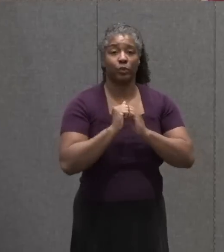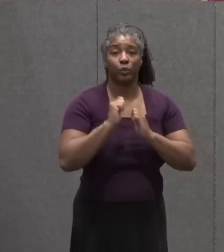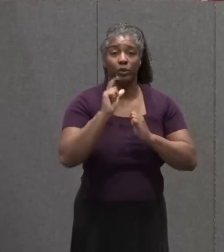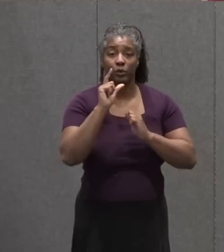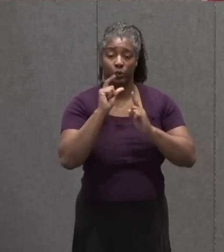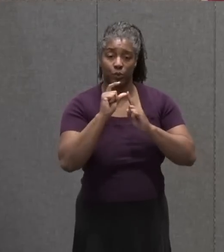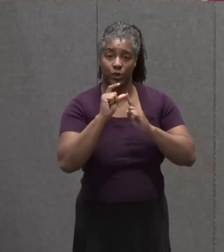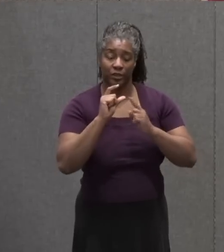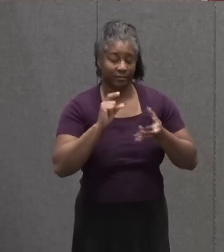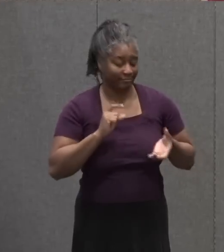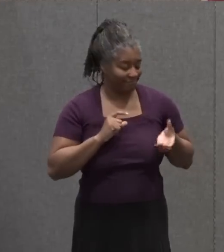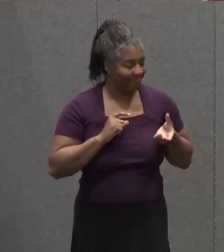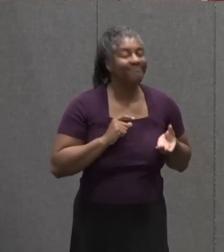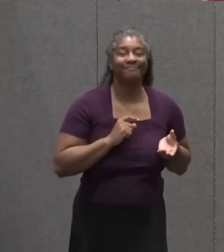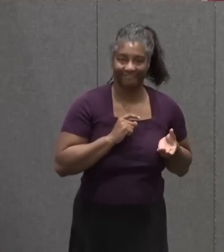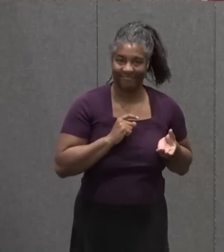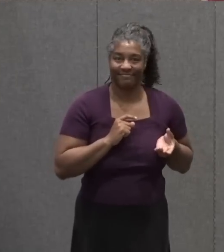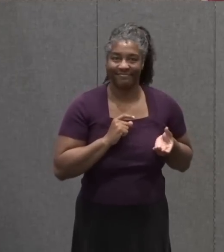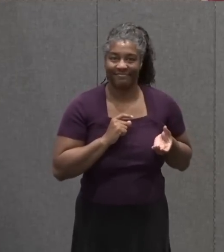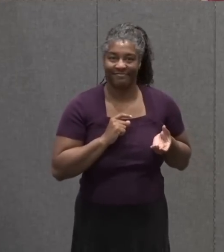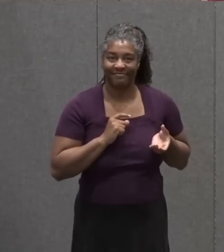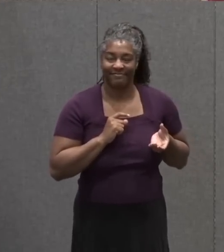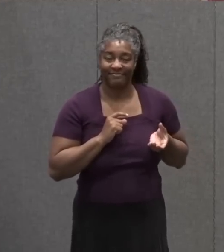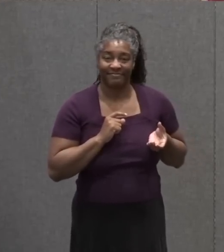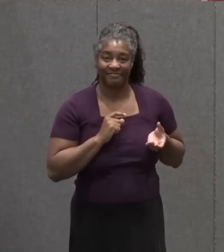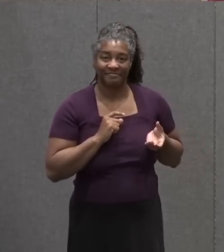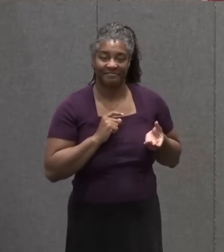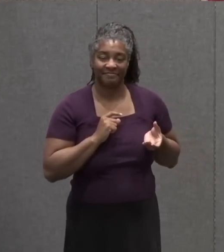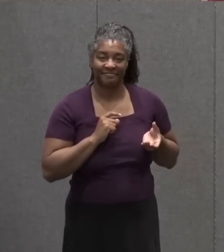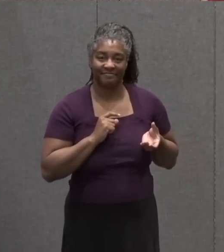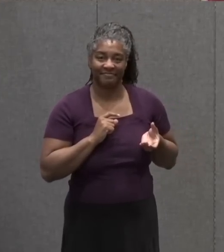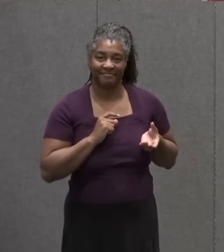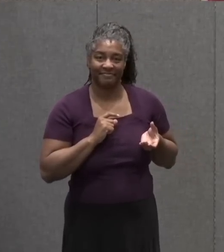He smiled as he emptied his collection of words into the wind.